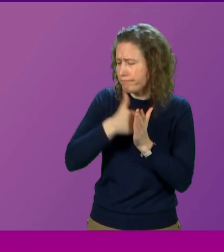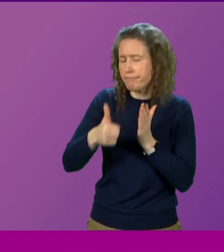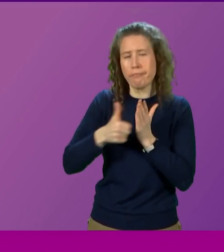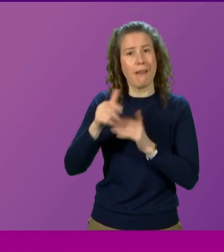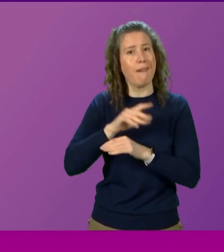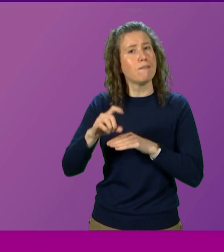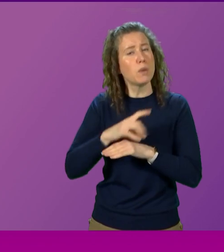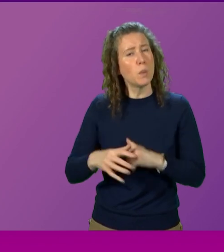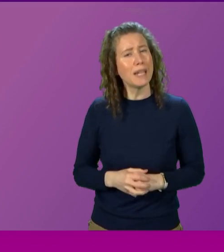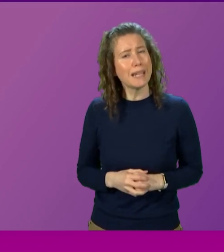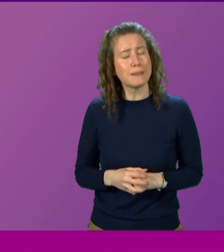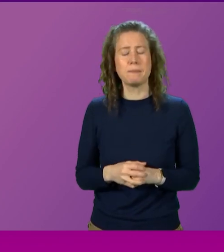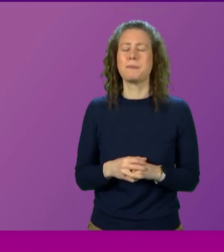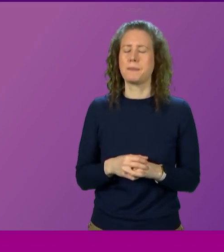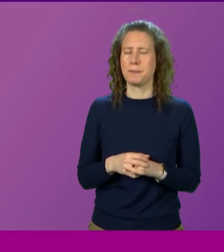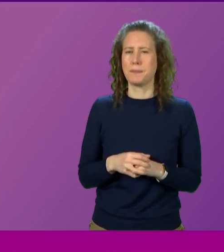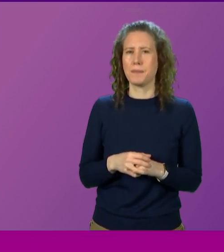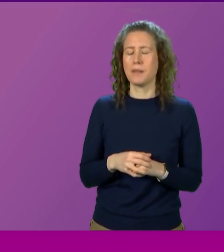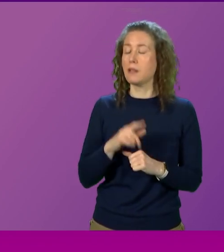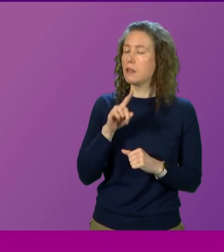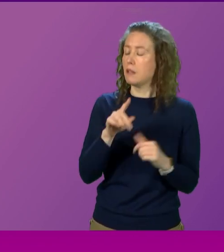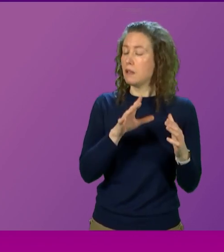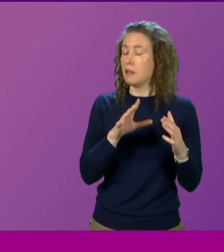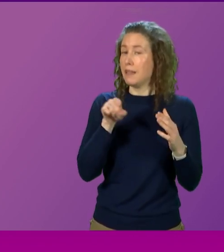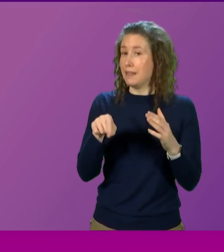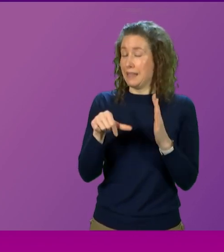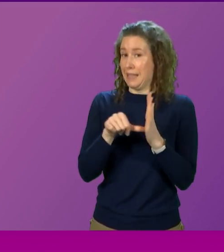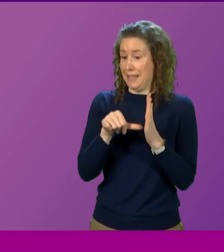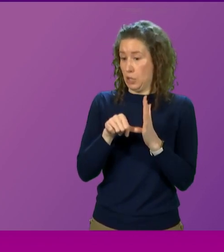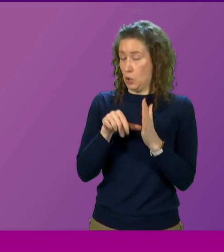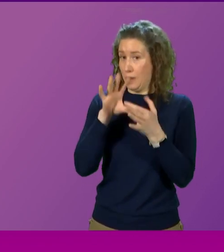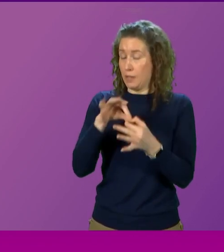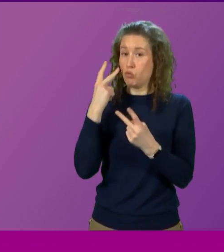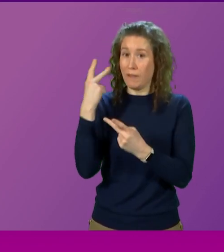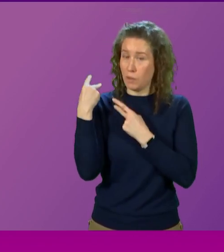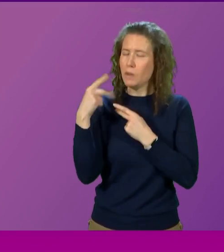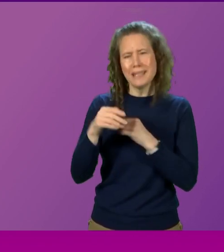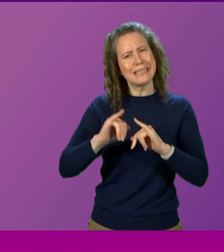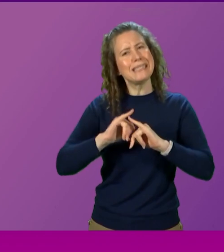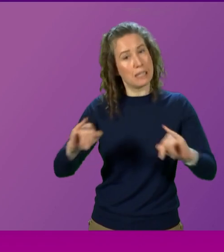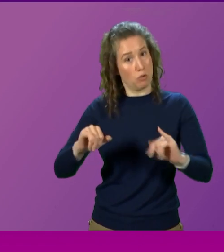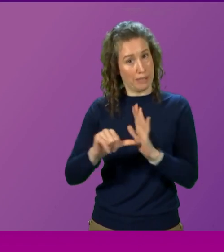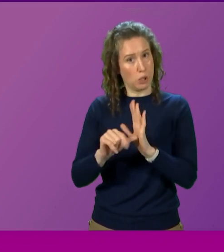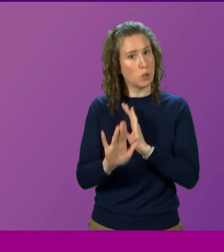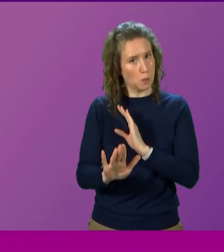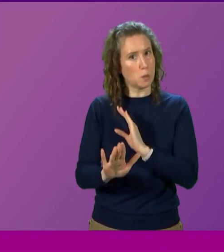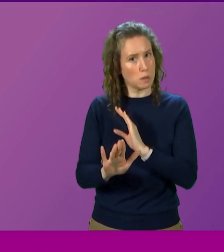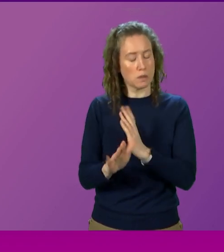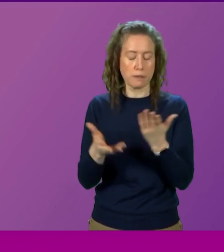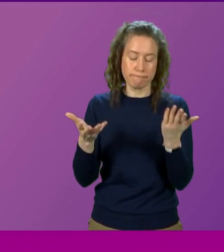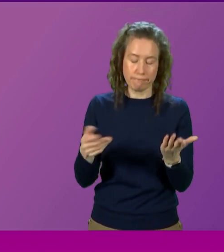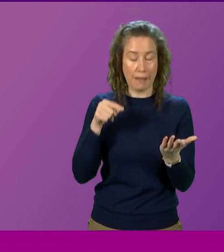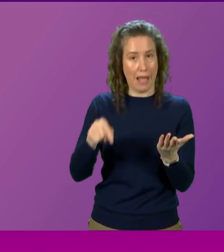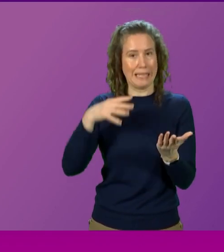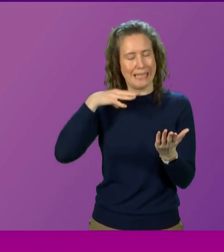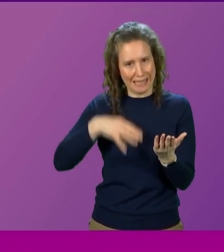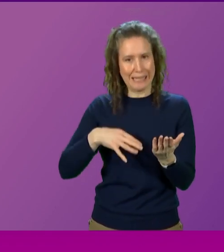As for the issues that have been raised with regard to the review, they are serious and